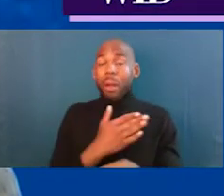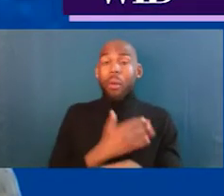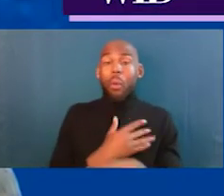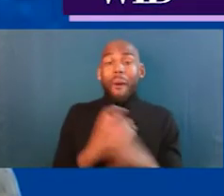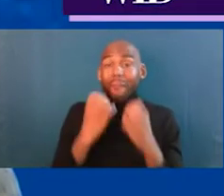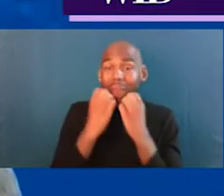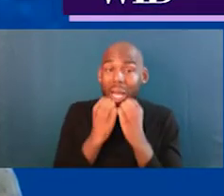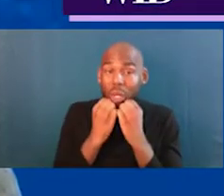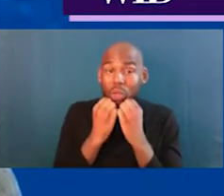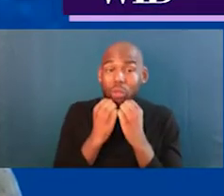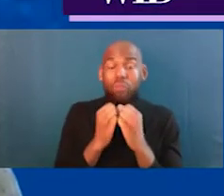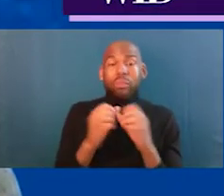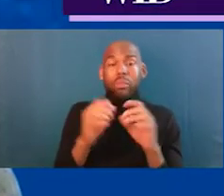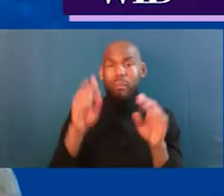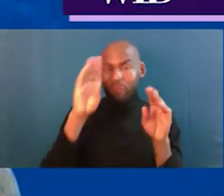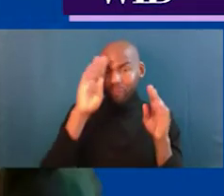and focus on customer centricity.